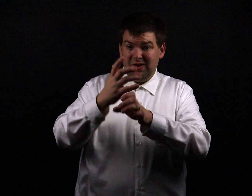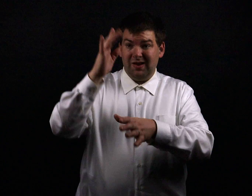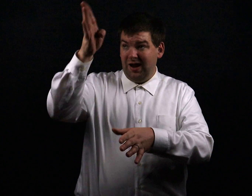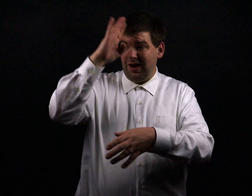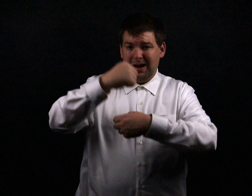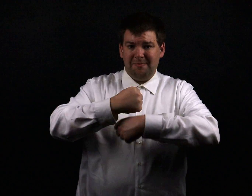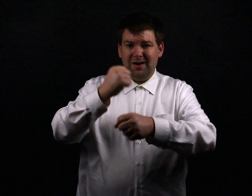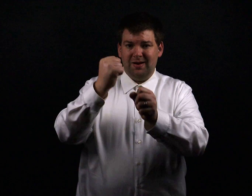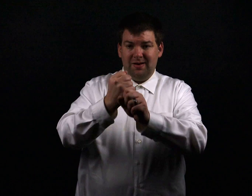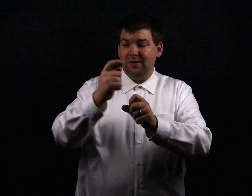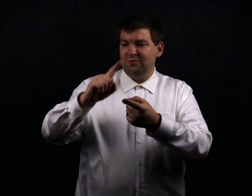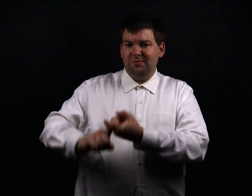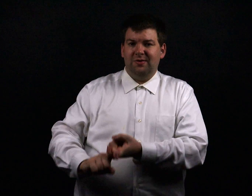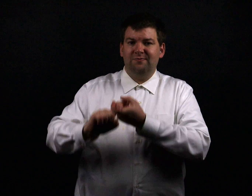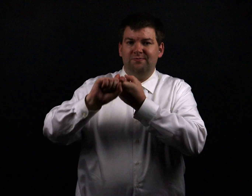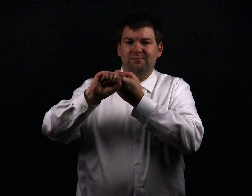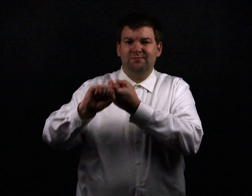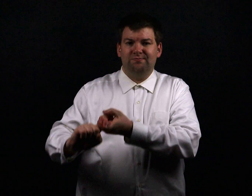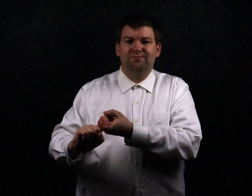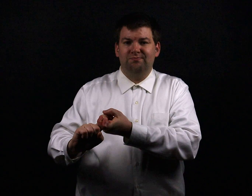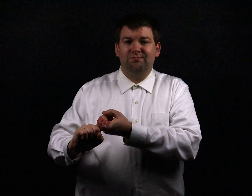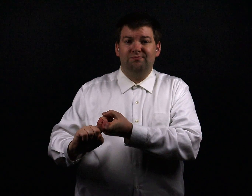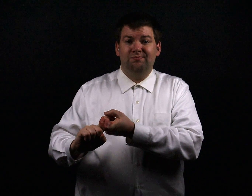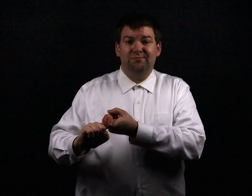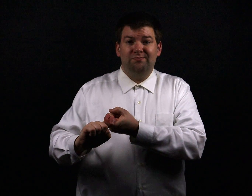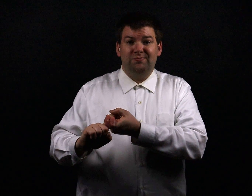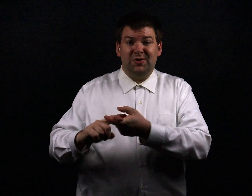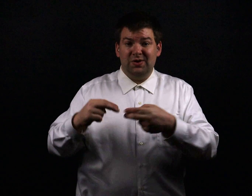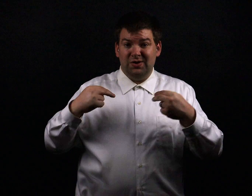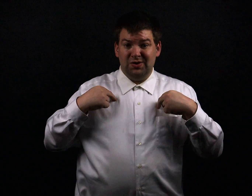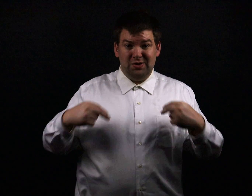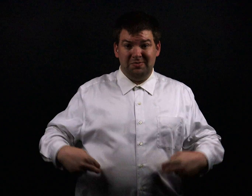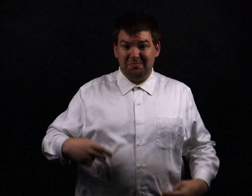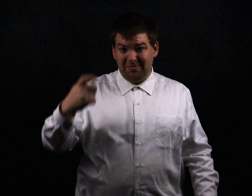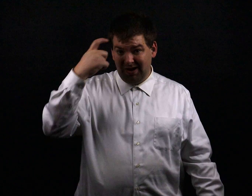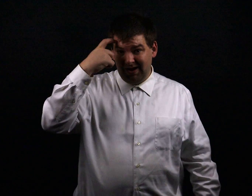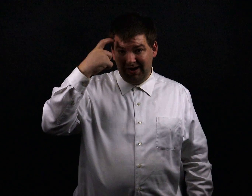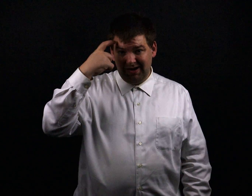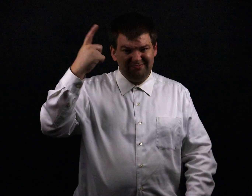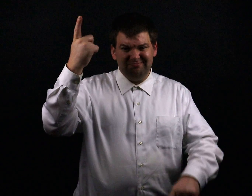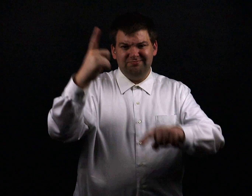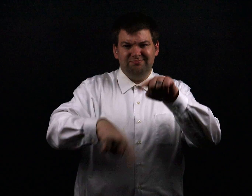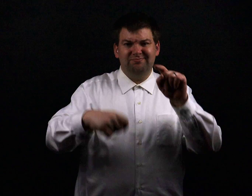creations friend human mind